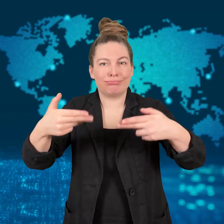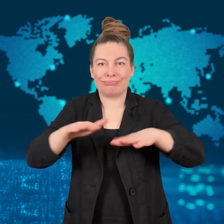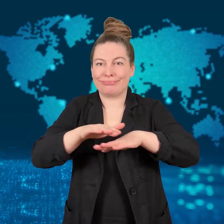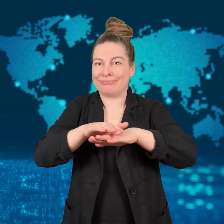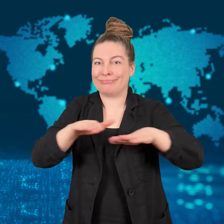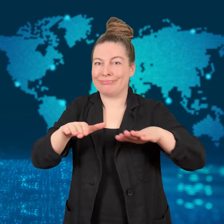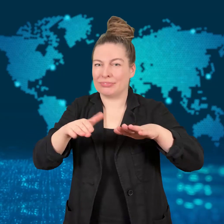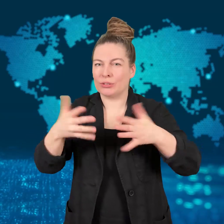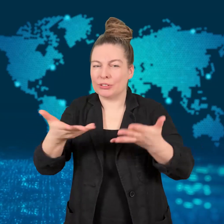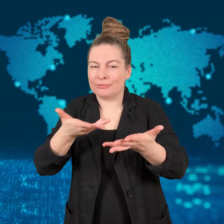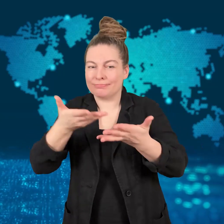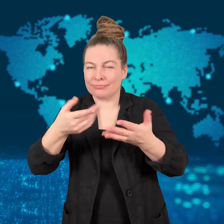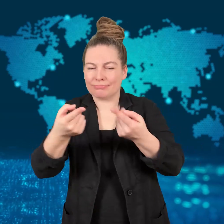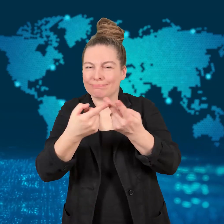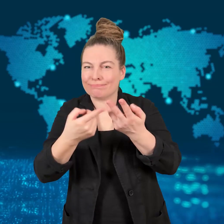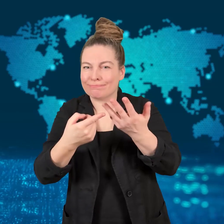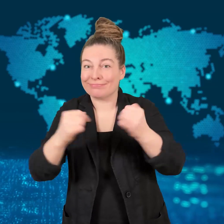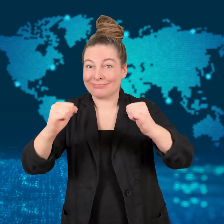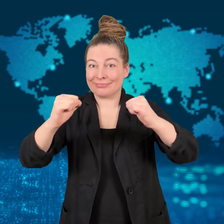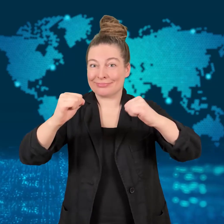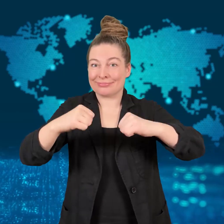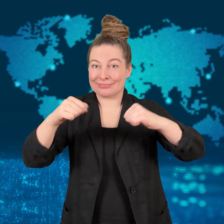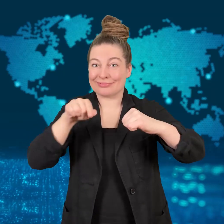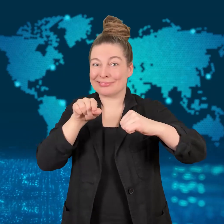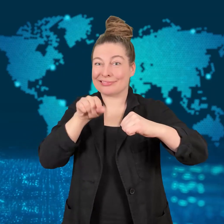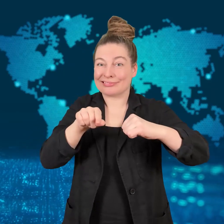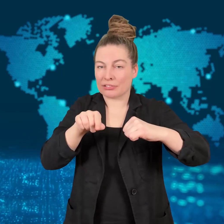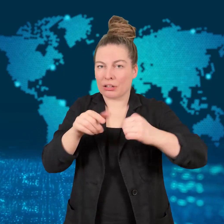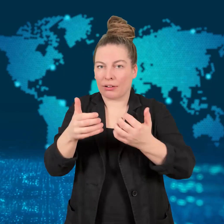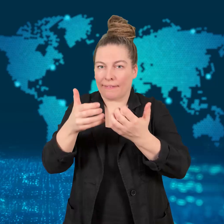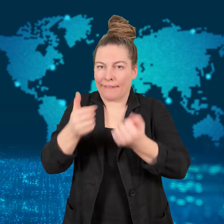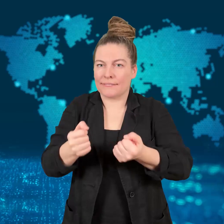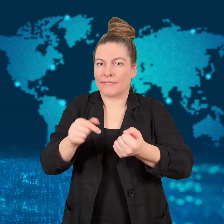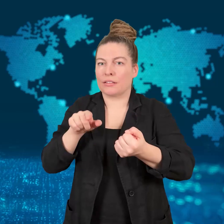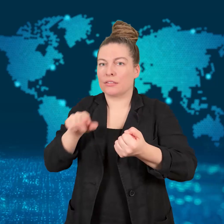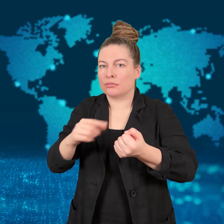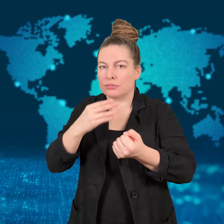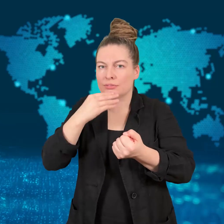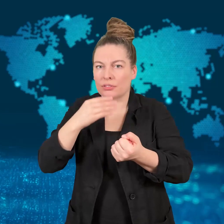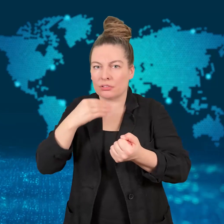saying that Israel has violated